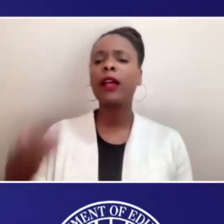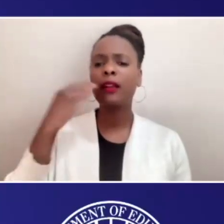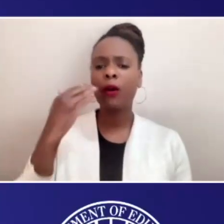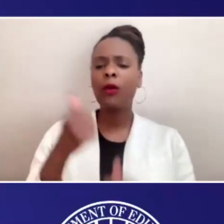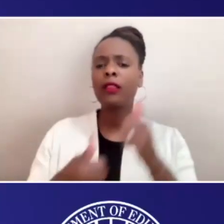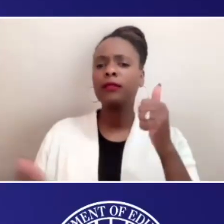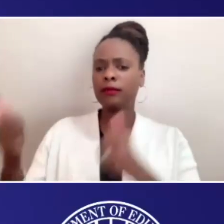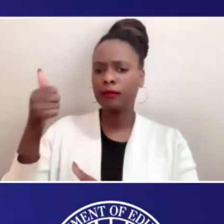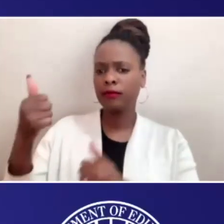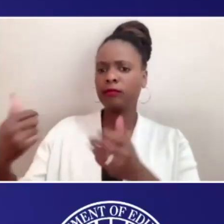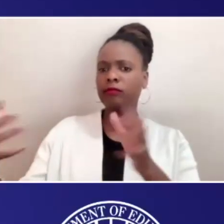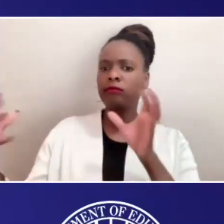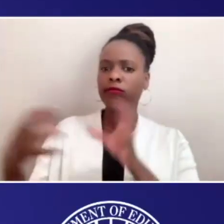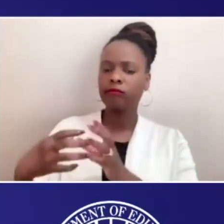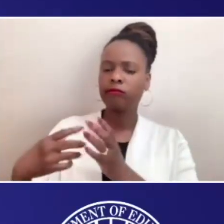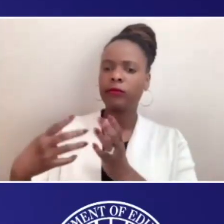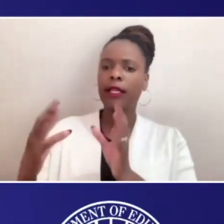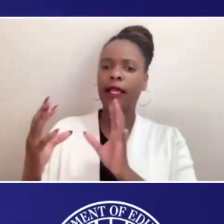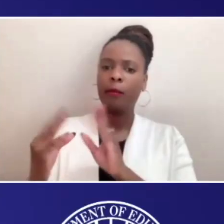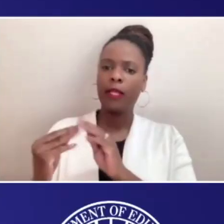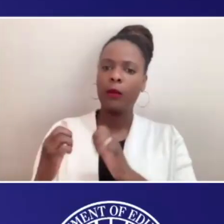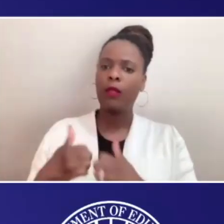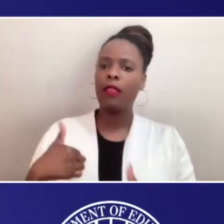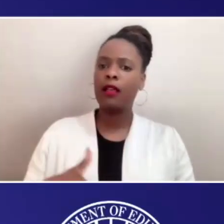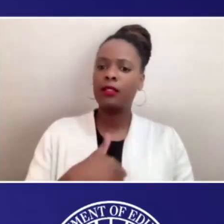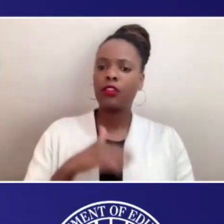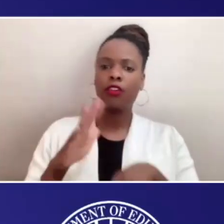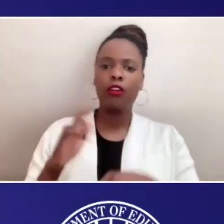with us earlier in the week, and he presented a solution for you all to